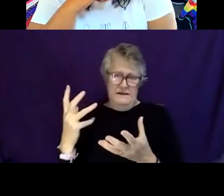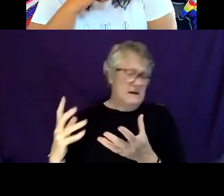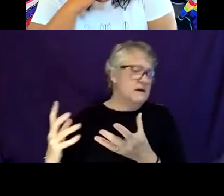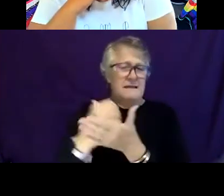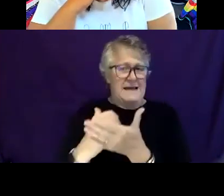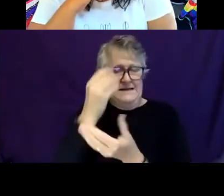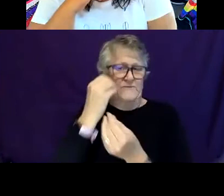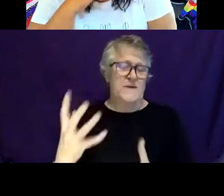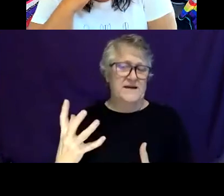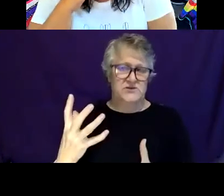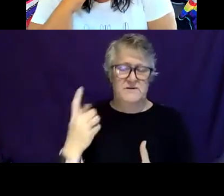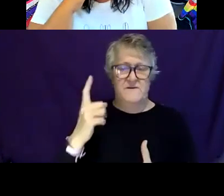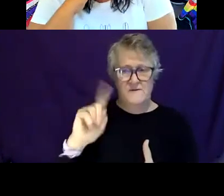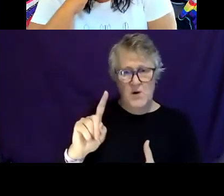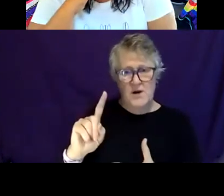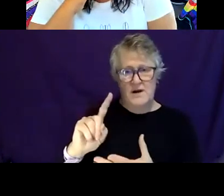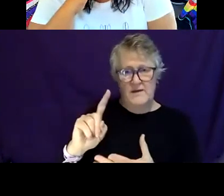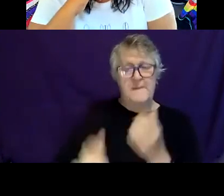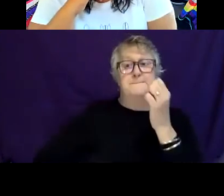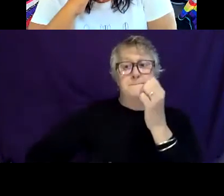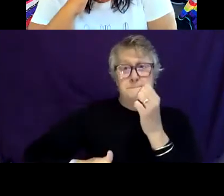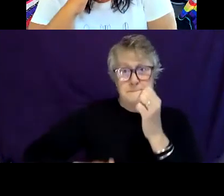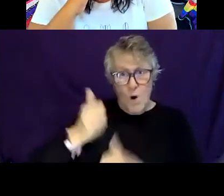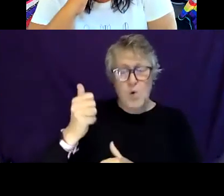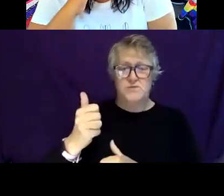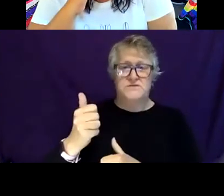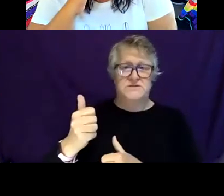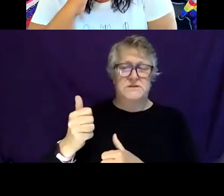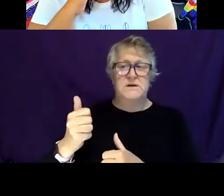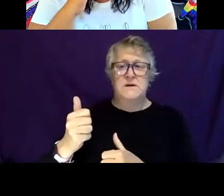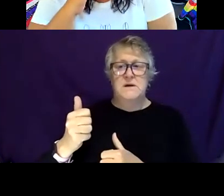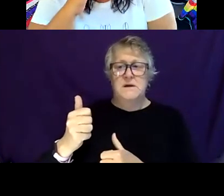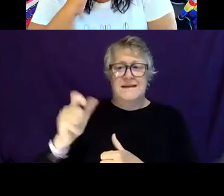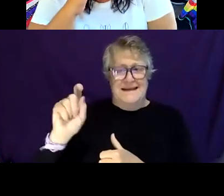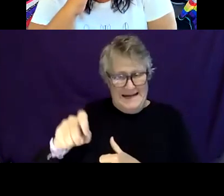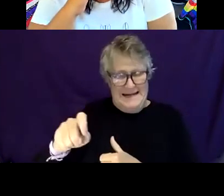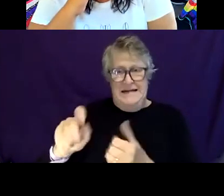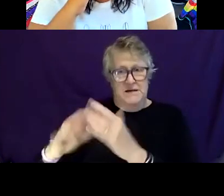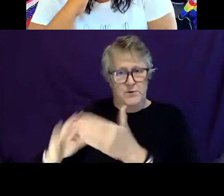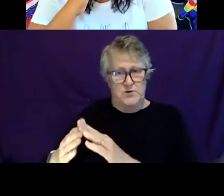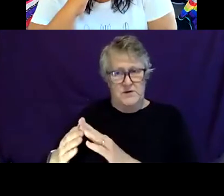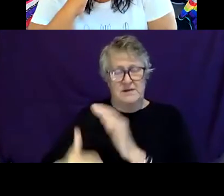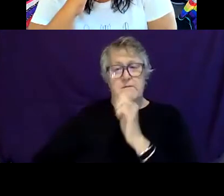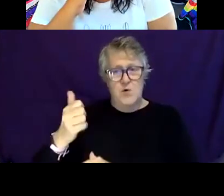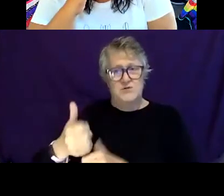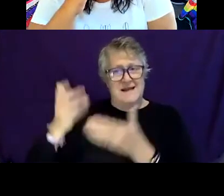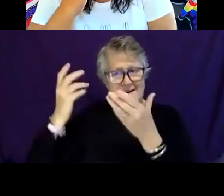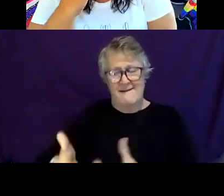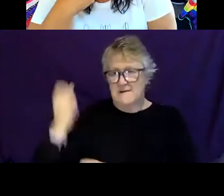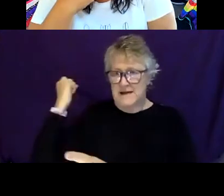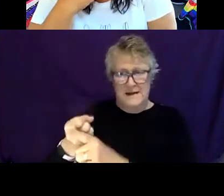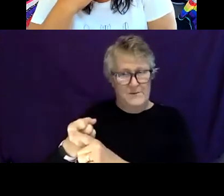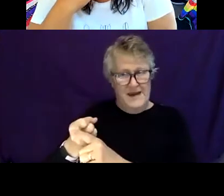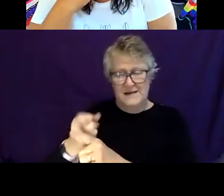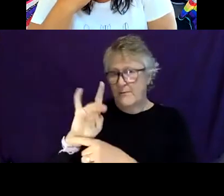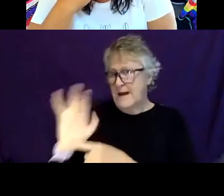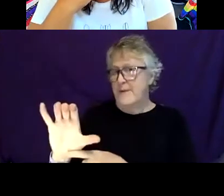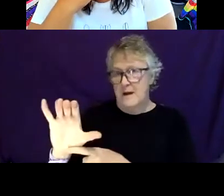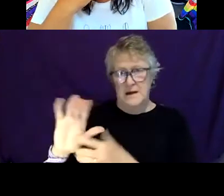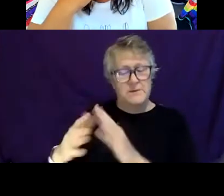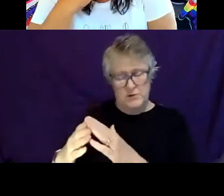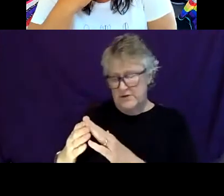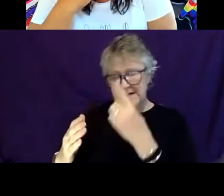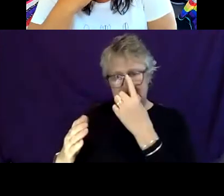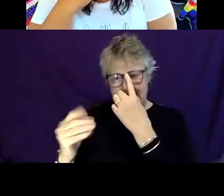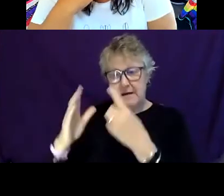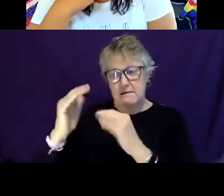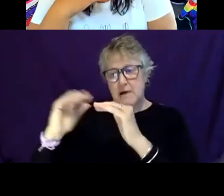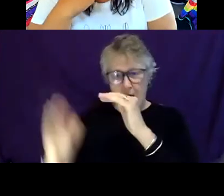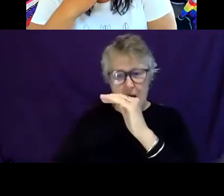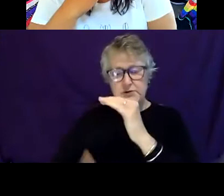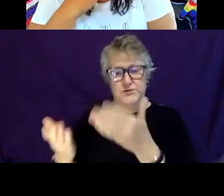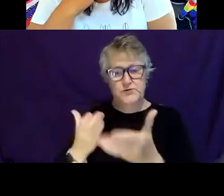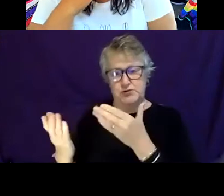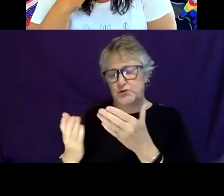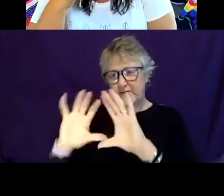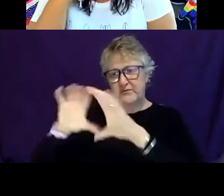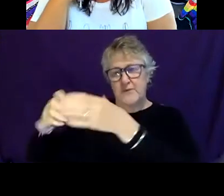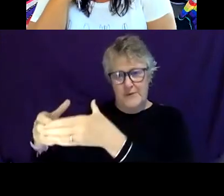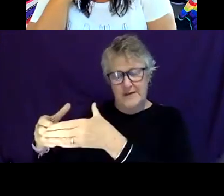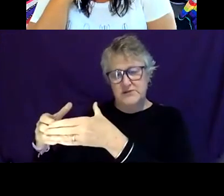They don't collect the information needed to tackle the many, many, many severe health issues that are disproportionately impacting BIPOC people and other traditionally underserved populations.